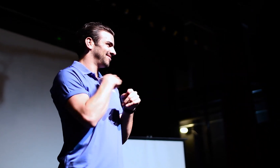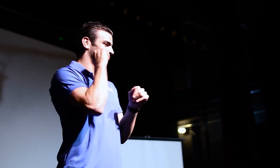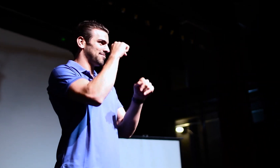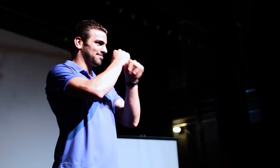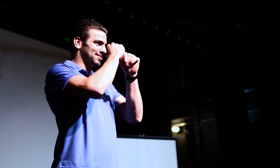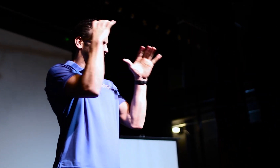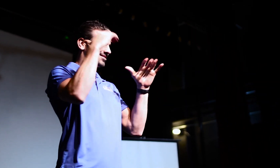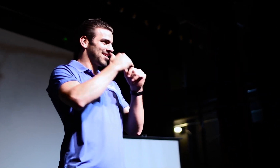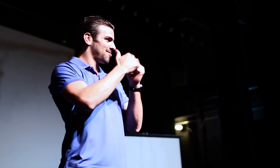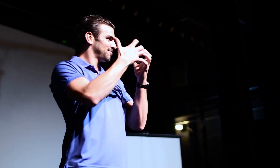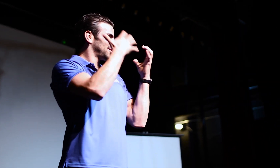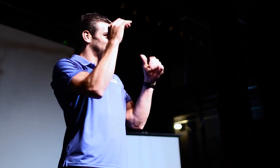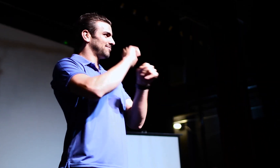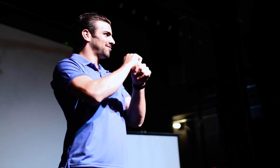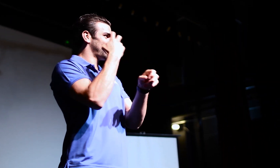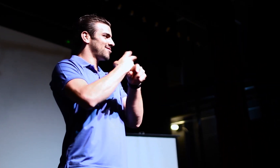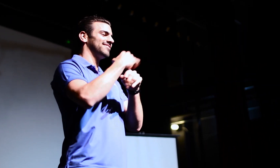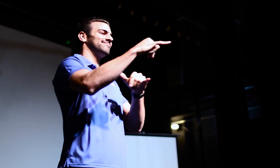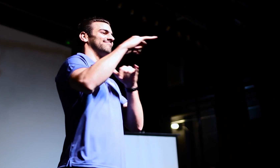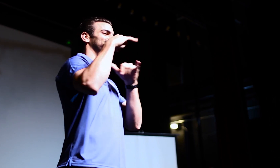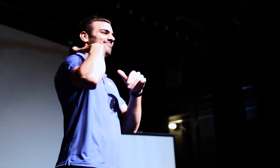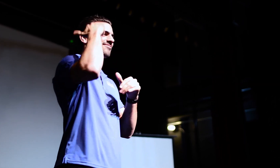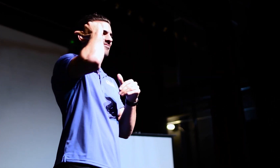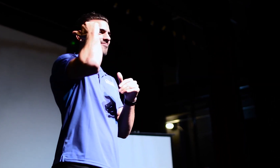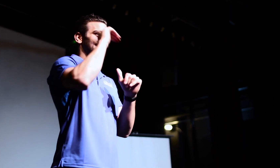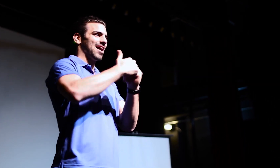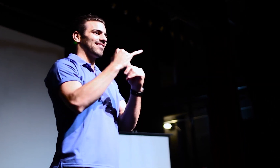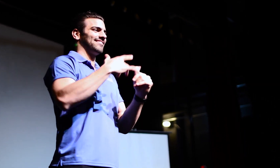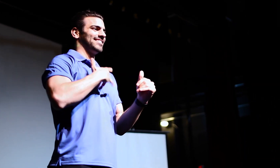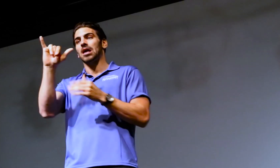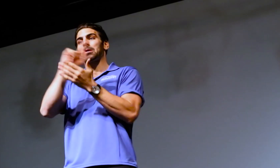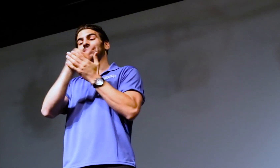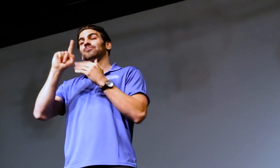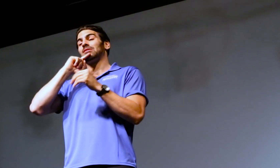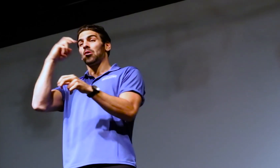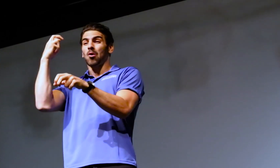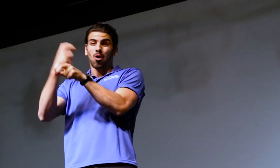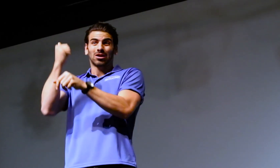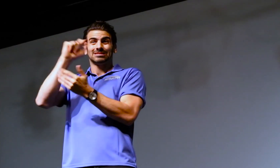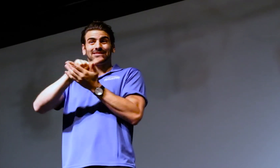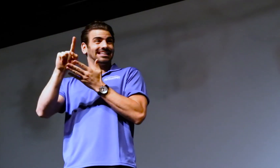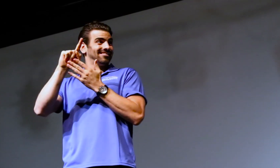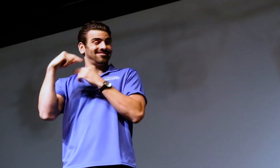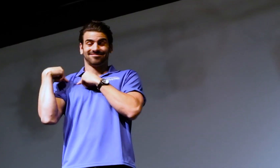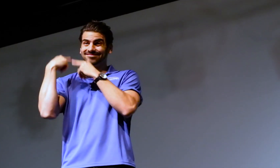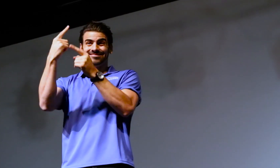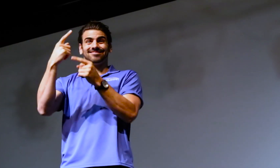I imagine you've put hard work into this [Academic Bowl competition]. Like you, I know how it feels. That week was the hardest week I've ever done.